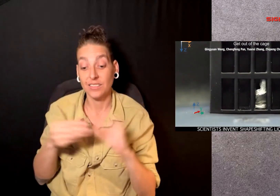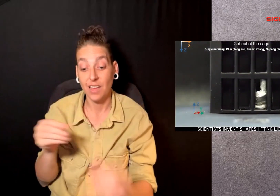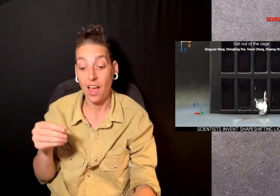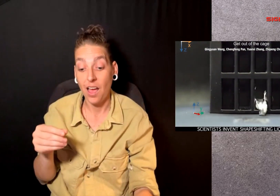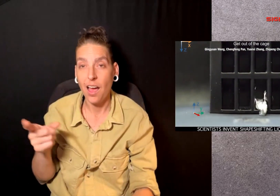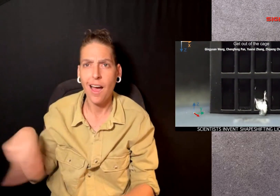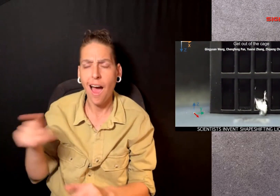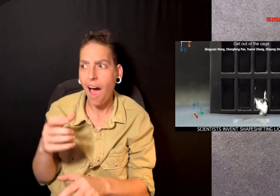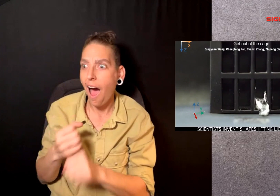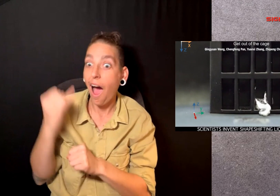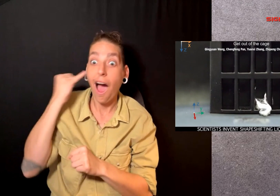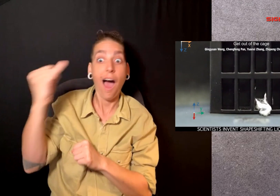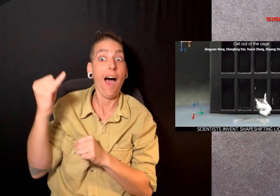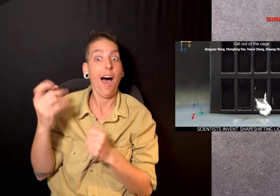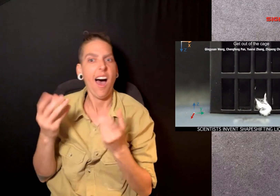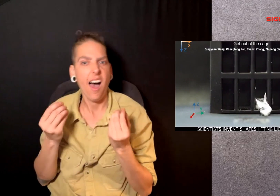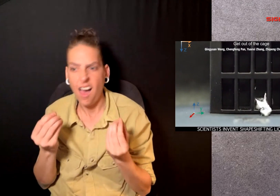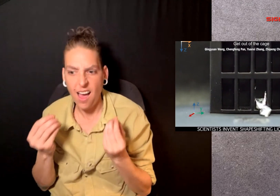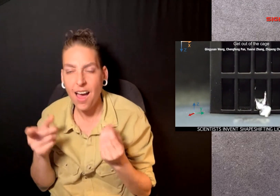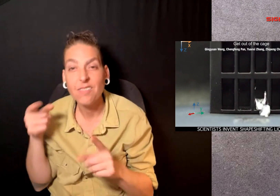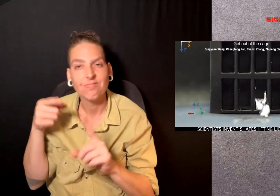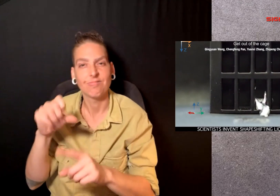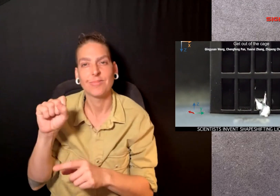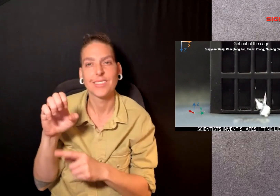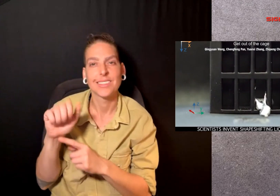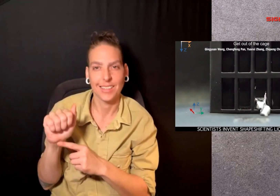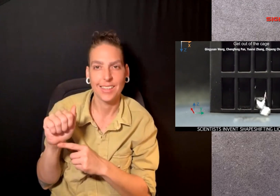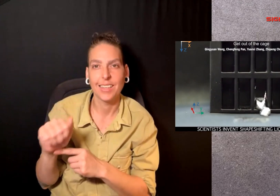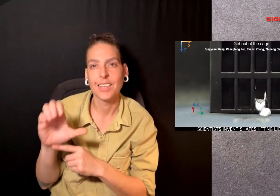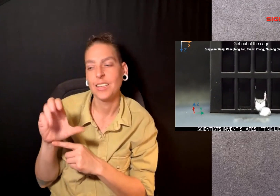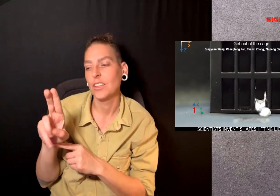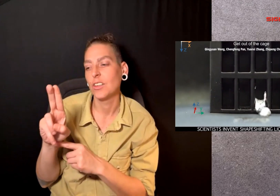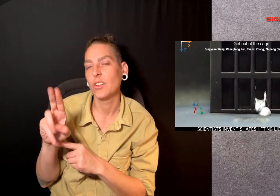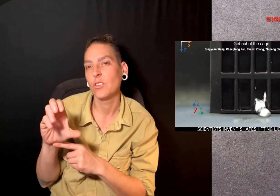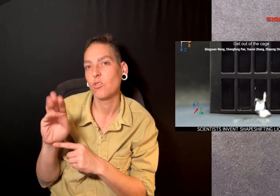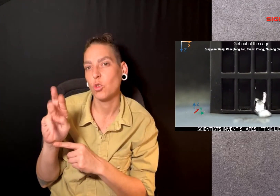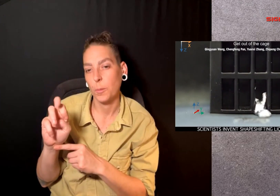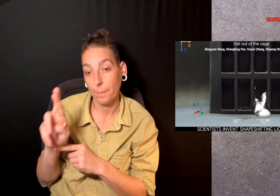scientists say they got the idea from sea cucumbers